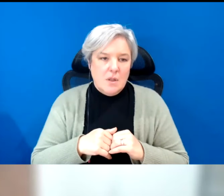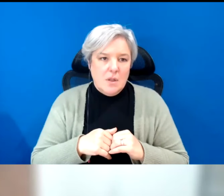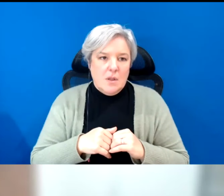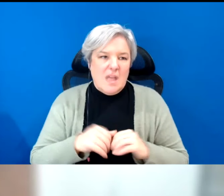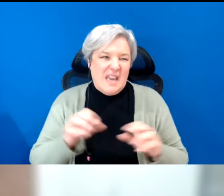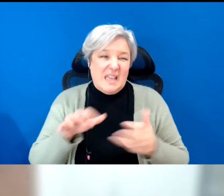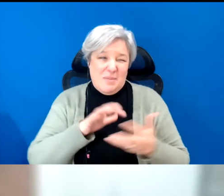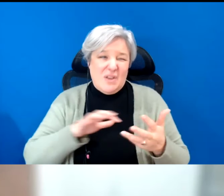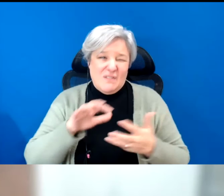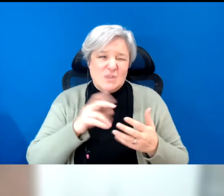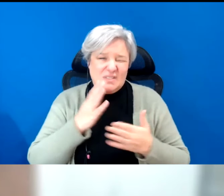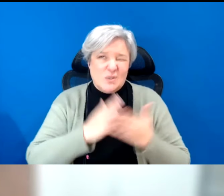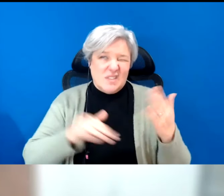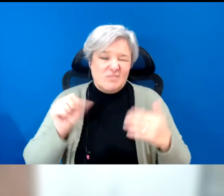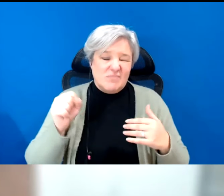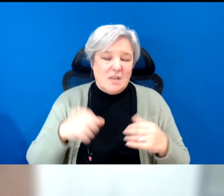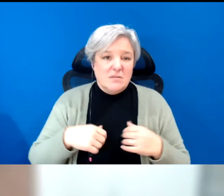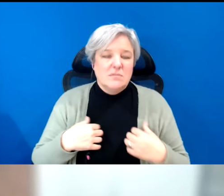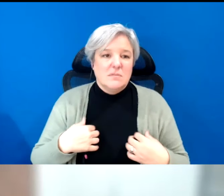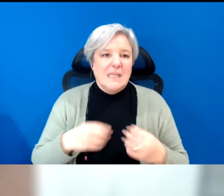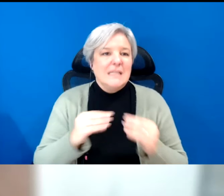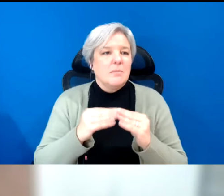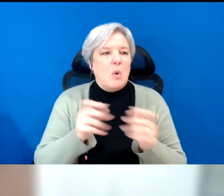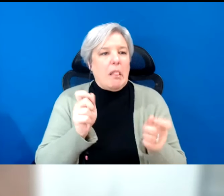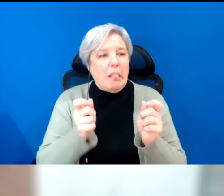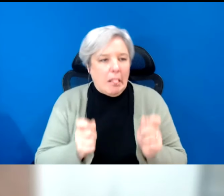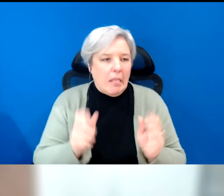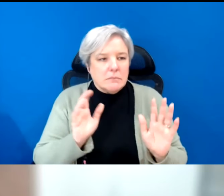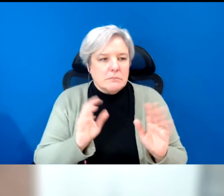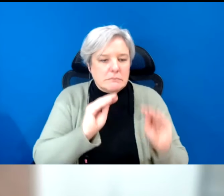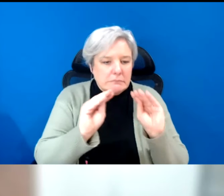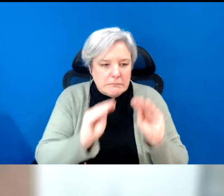for some for some folks, it's more manipulation of of the file